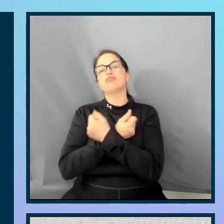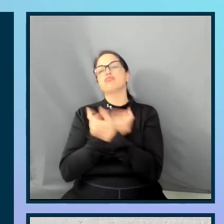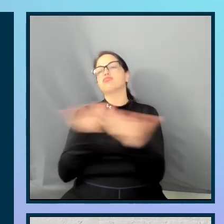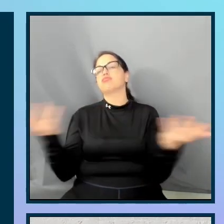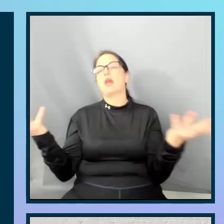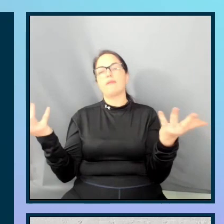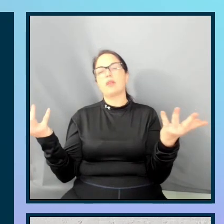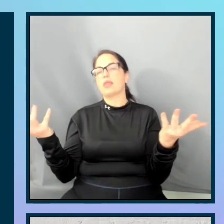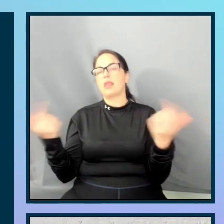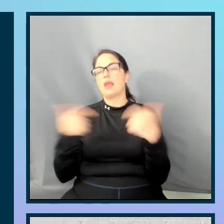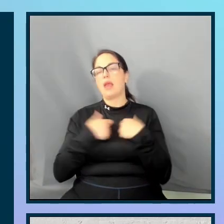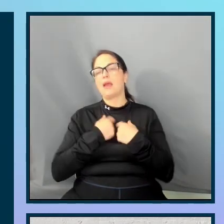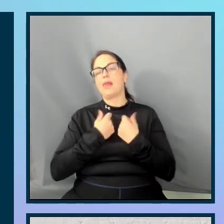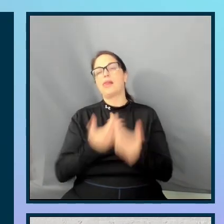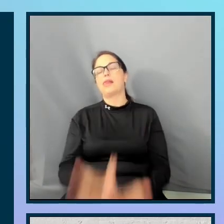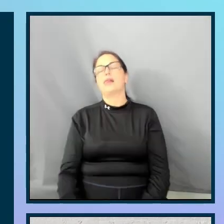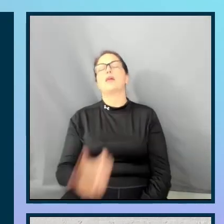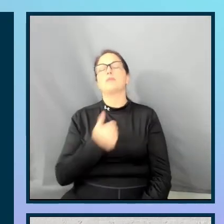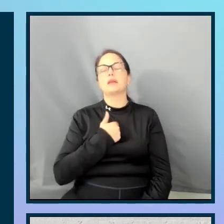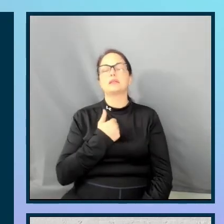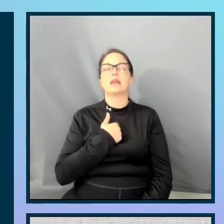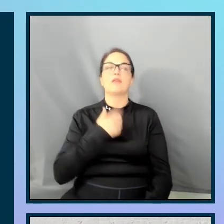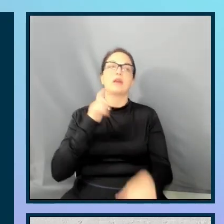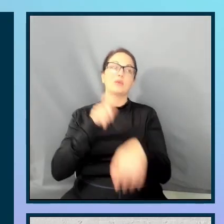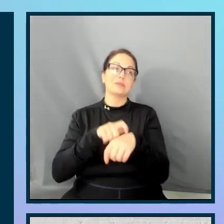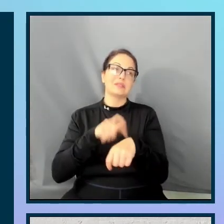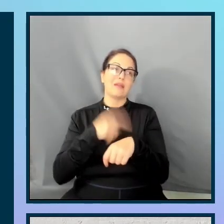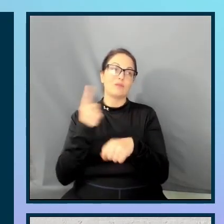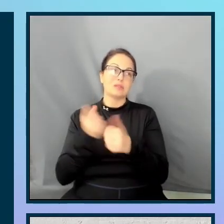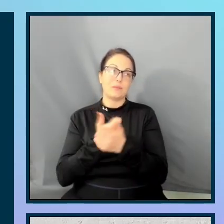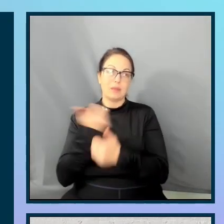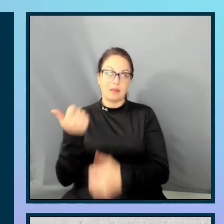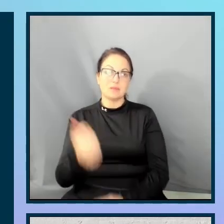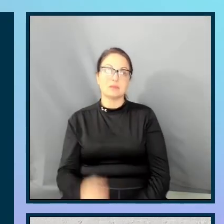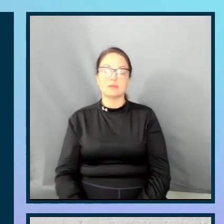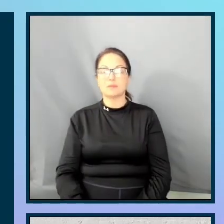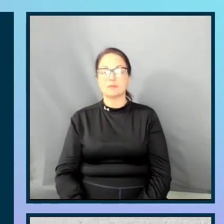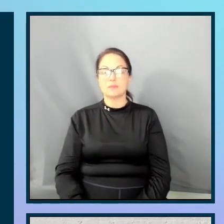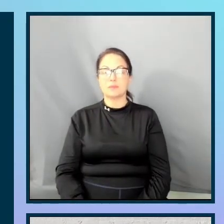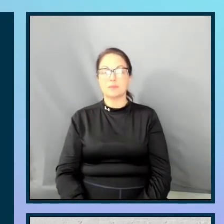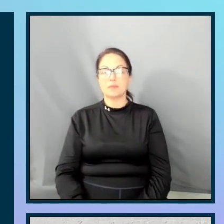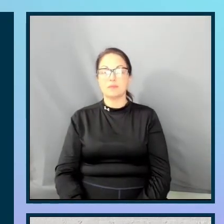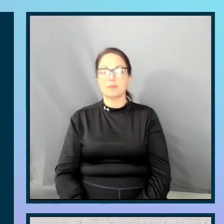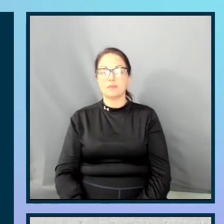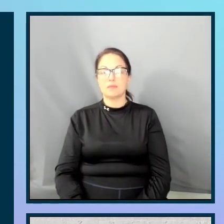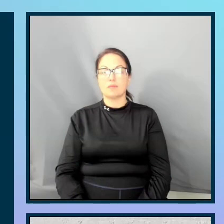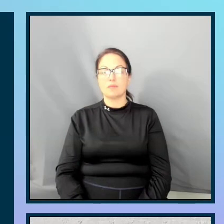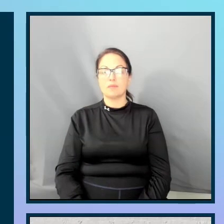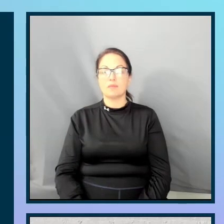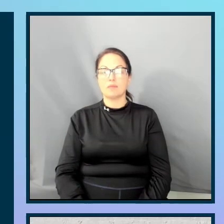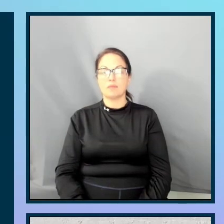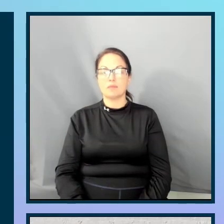had drained my reserves, and it was time for something else. During my summers off as a teacher,